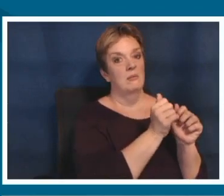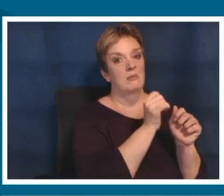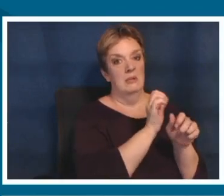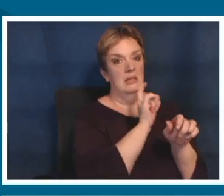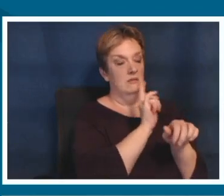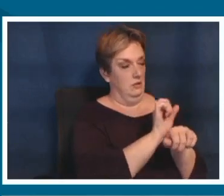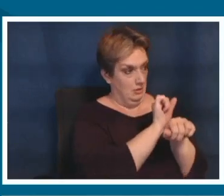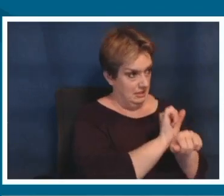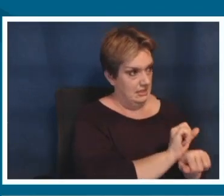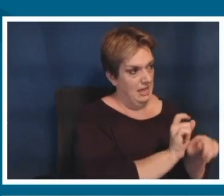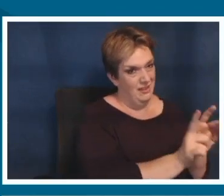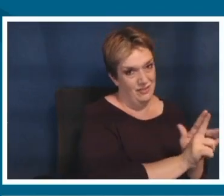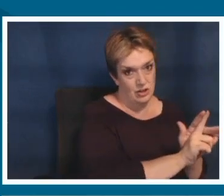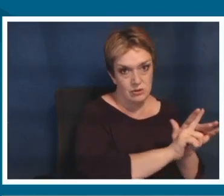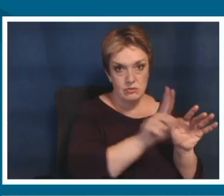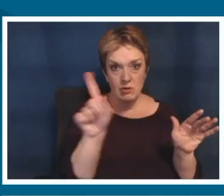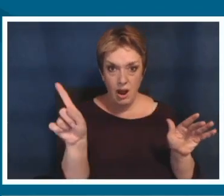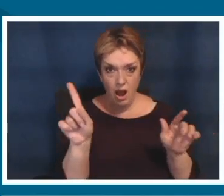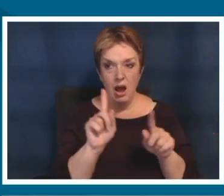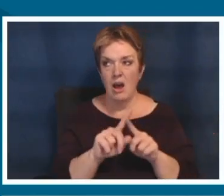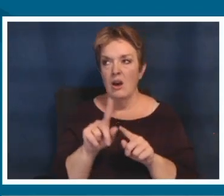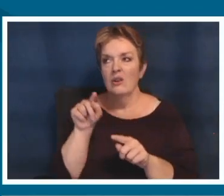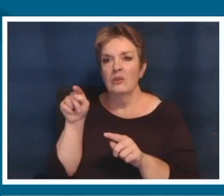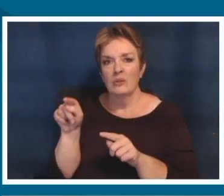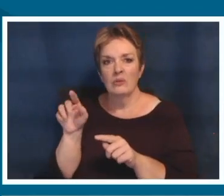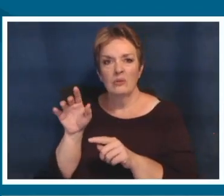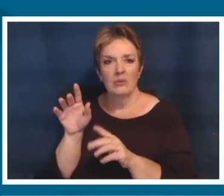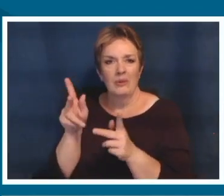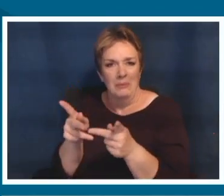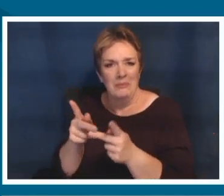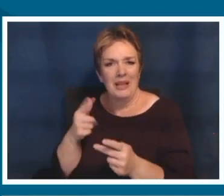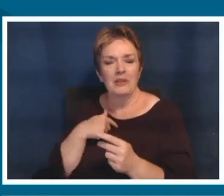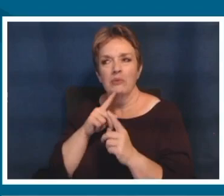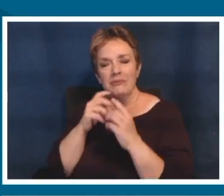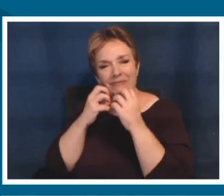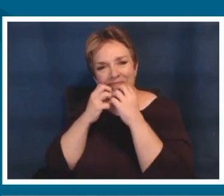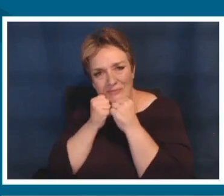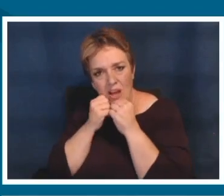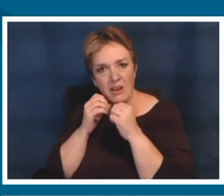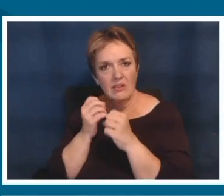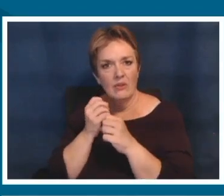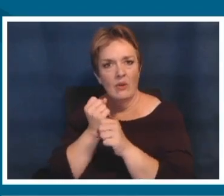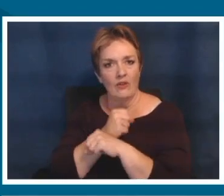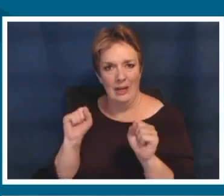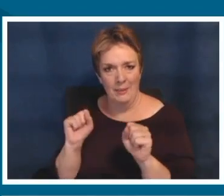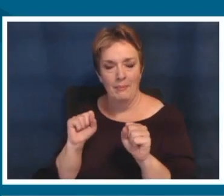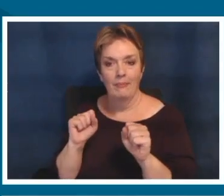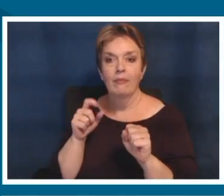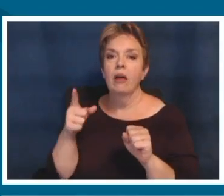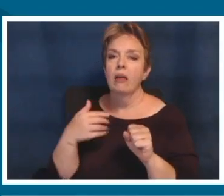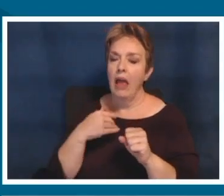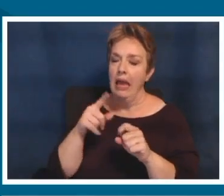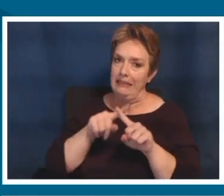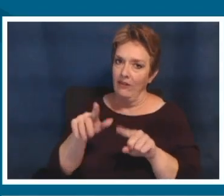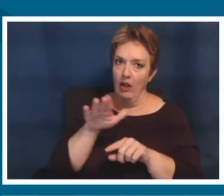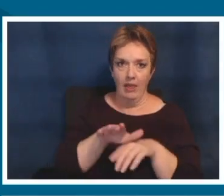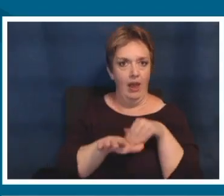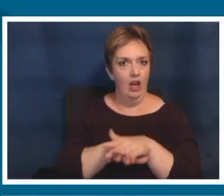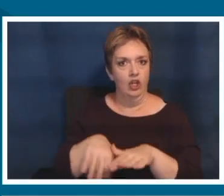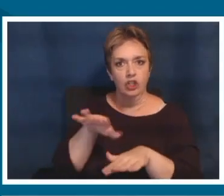slavery was not allowed to be valued freedom so they have had those different layers on it and what we found with this